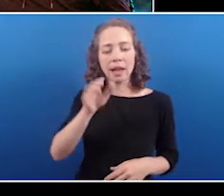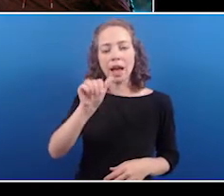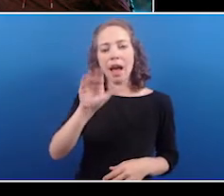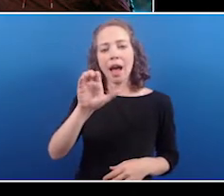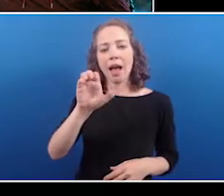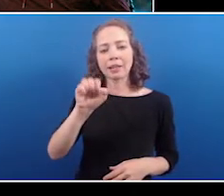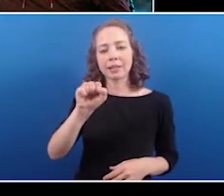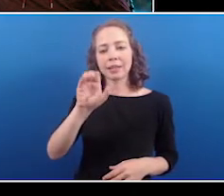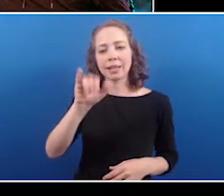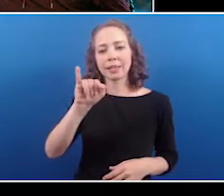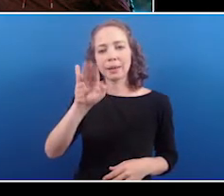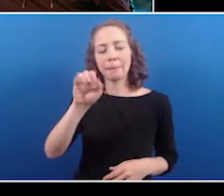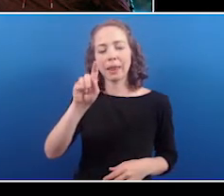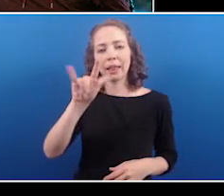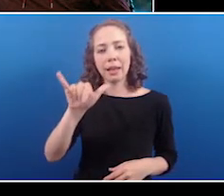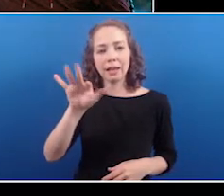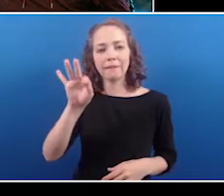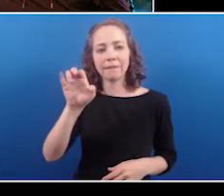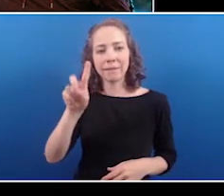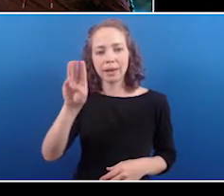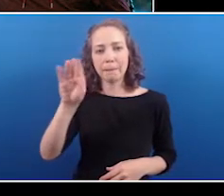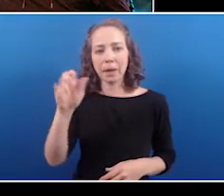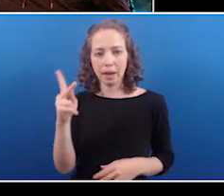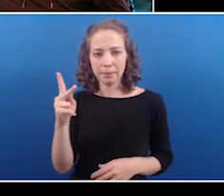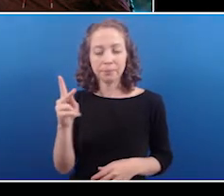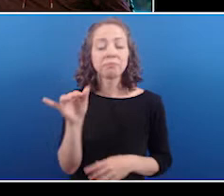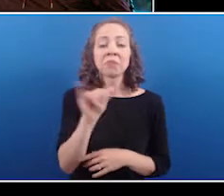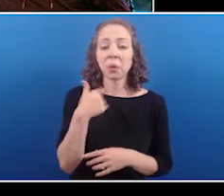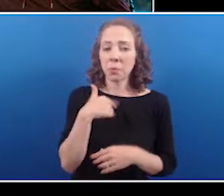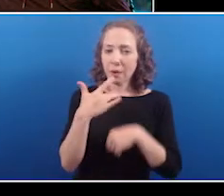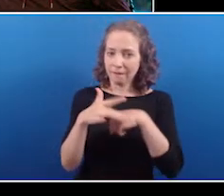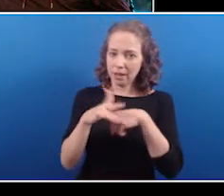We are always available on Twitter as well. Just reach out to @MSFTenable.